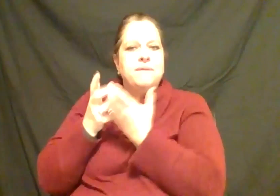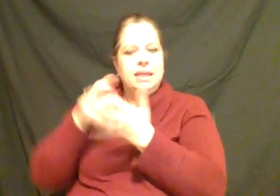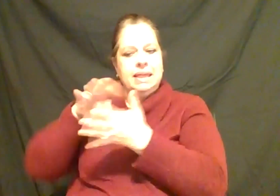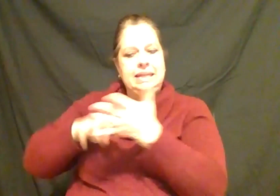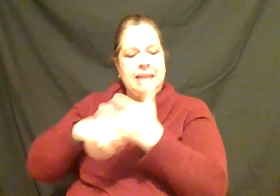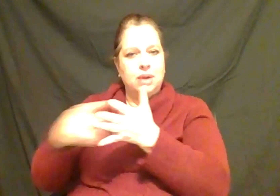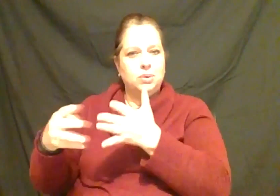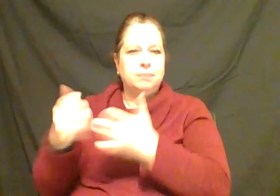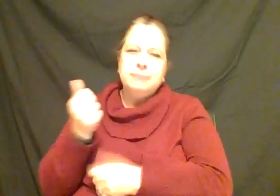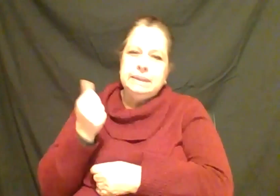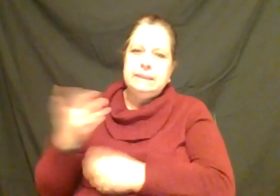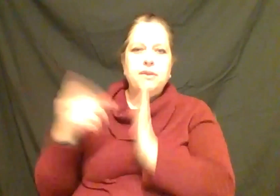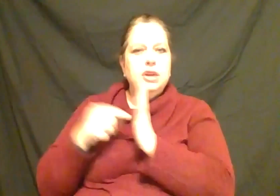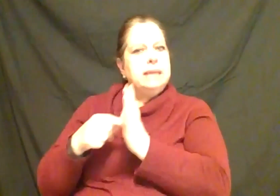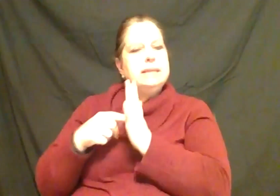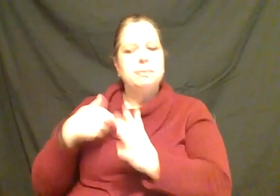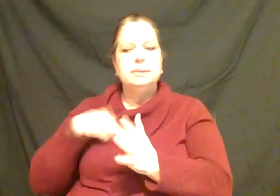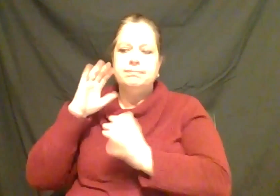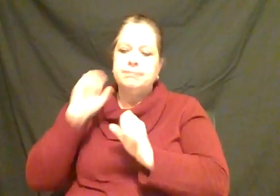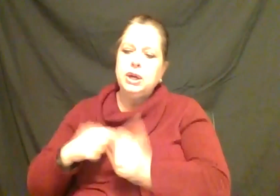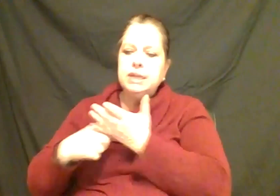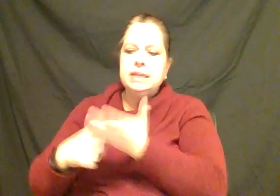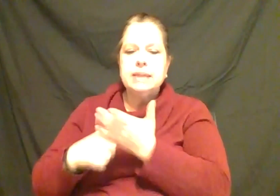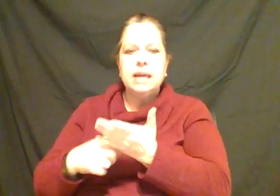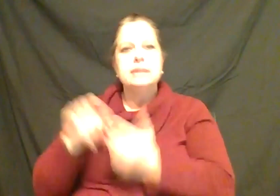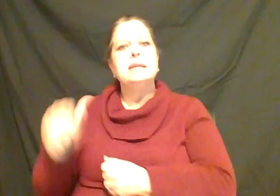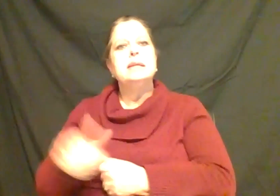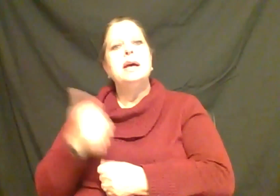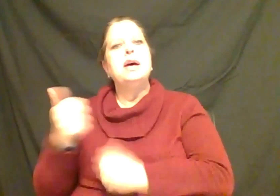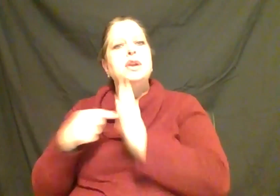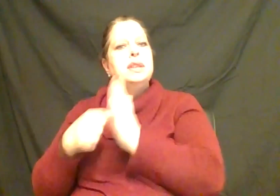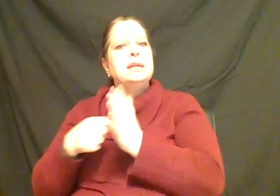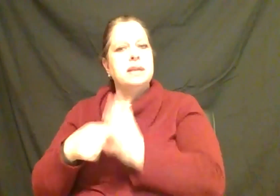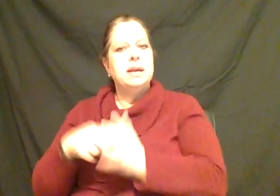i could go through but one example another example i'll provide is chemsville high school in the eba